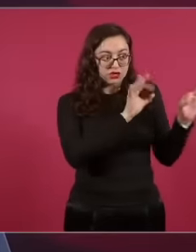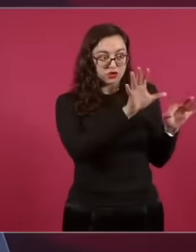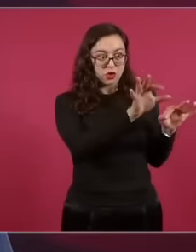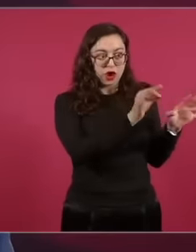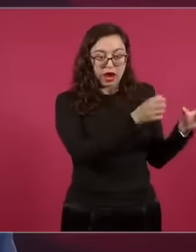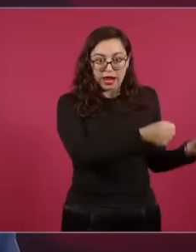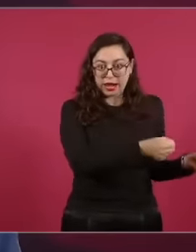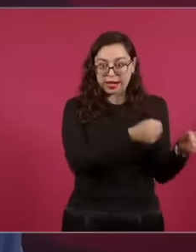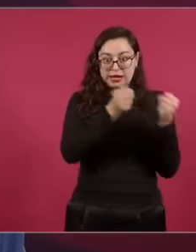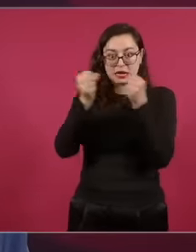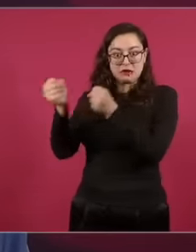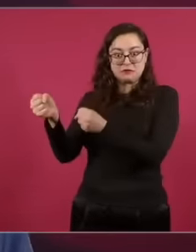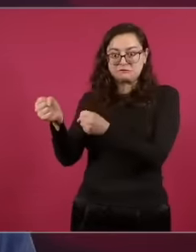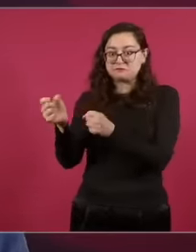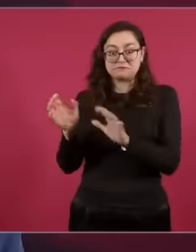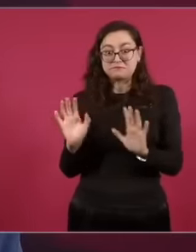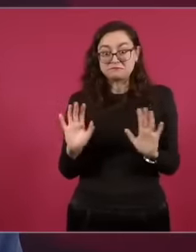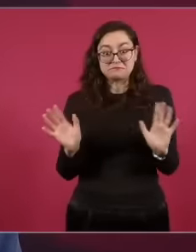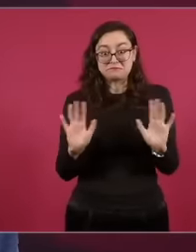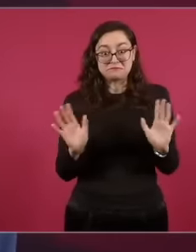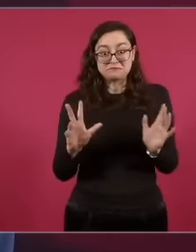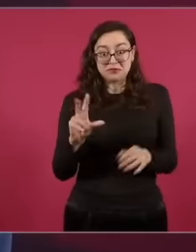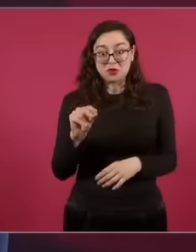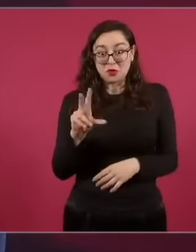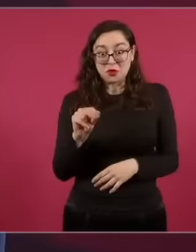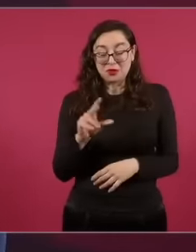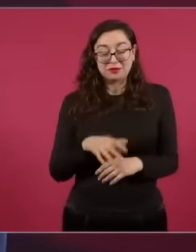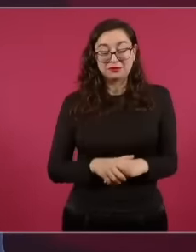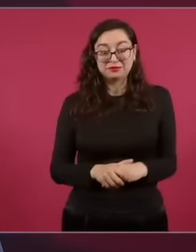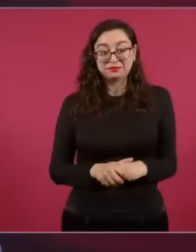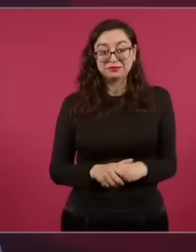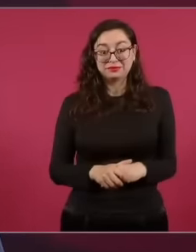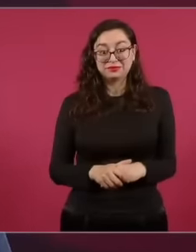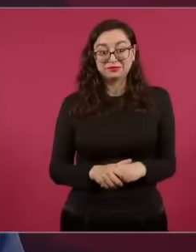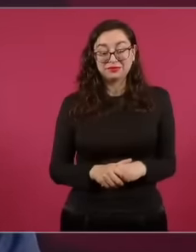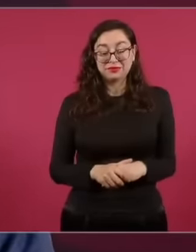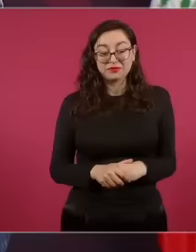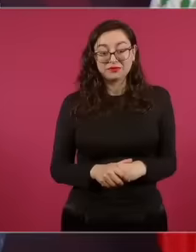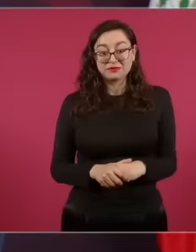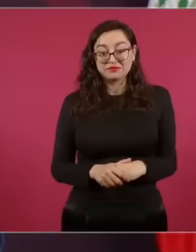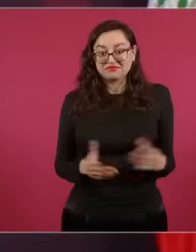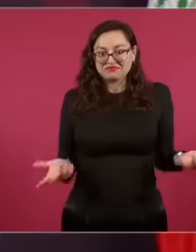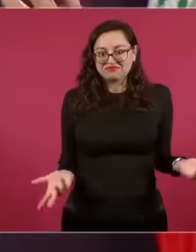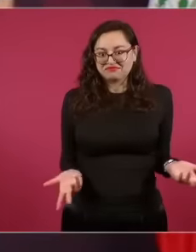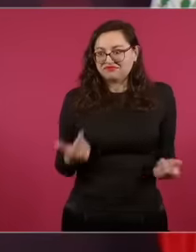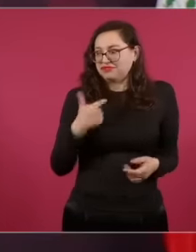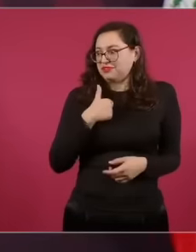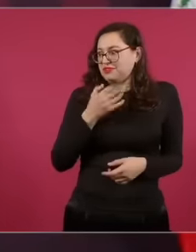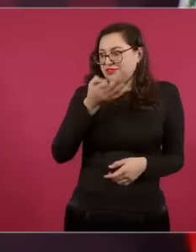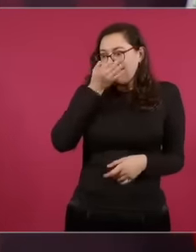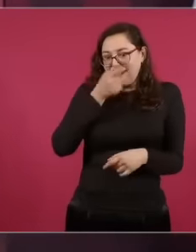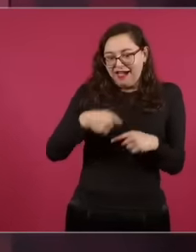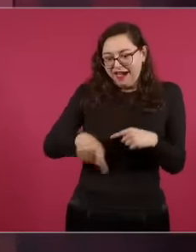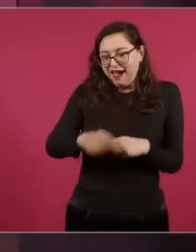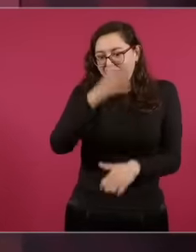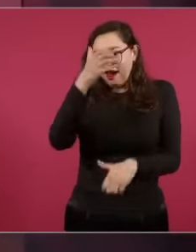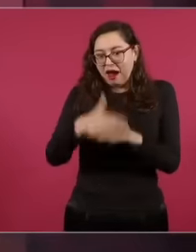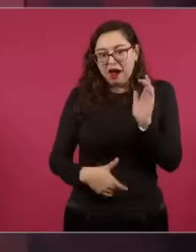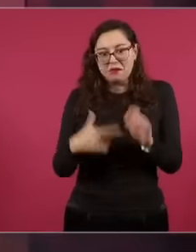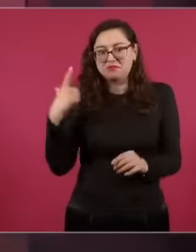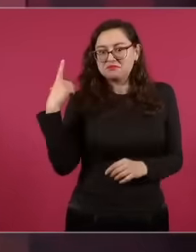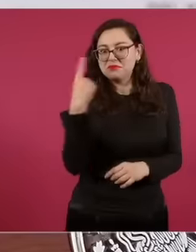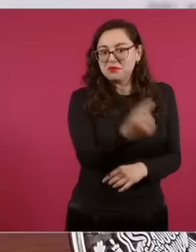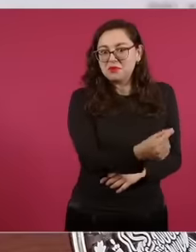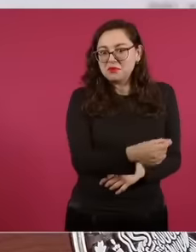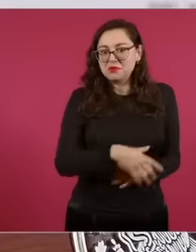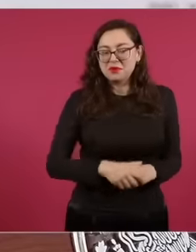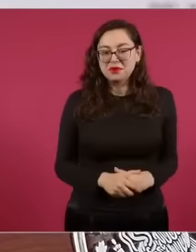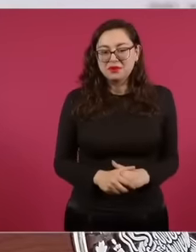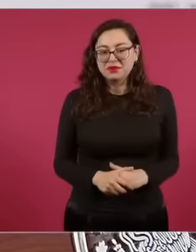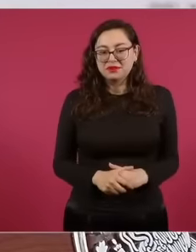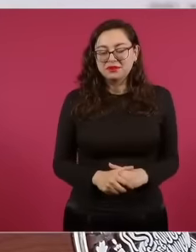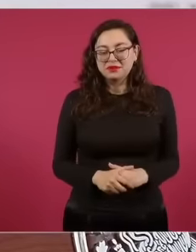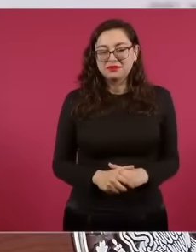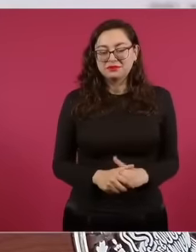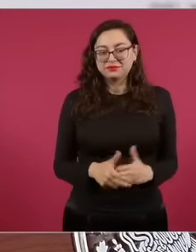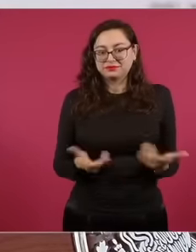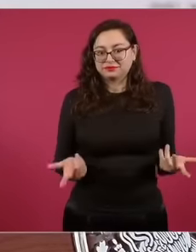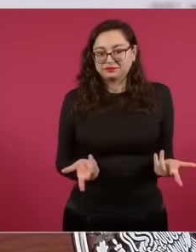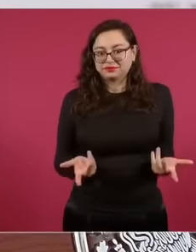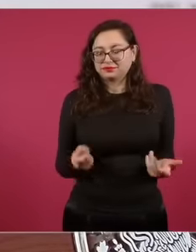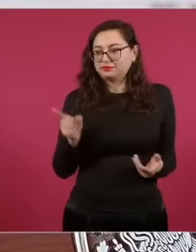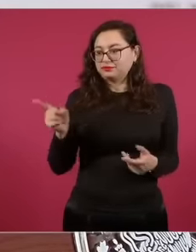the ministers. Furthermore, I am not going to be there anymore because the election is going to be the Next year